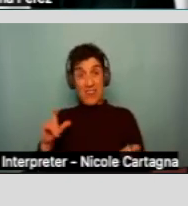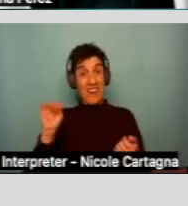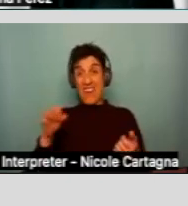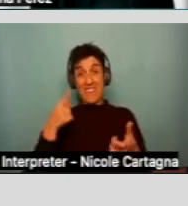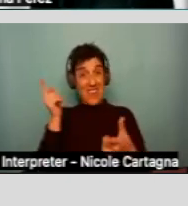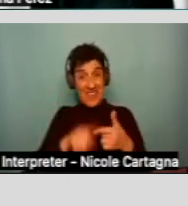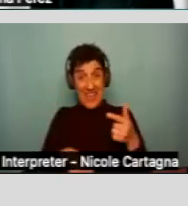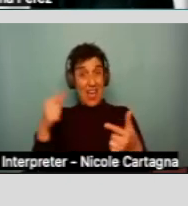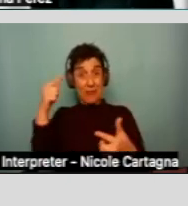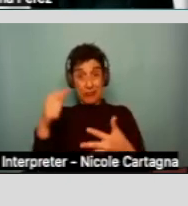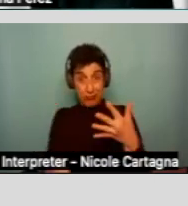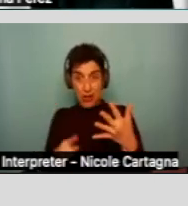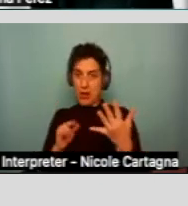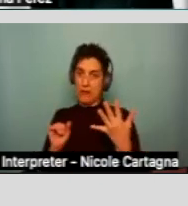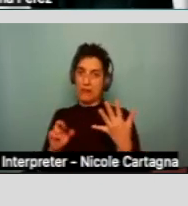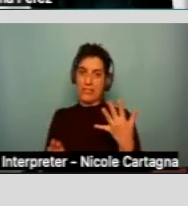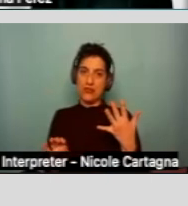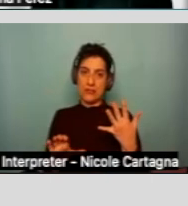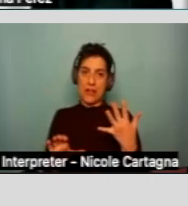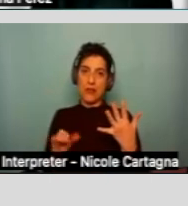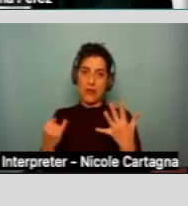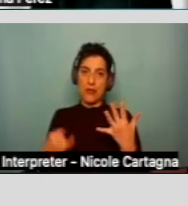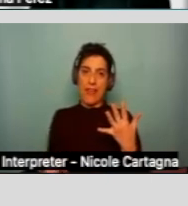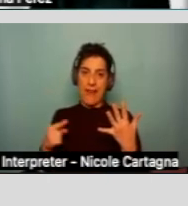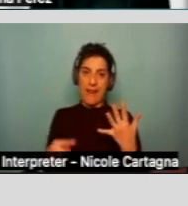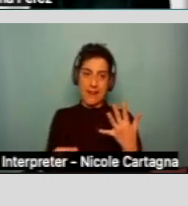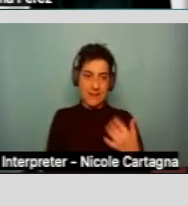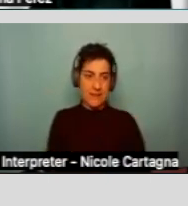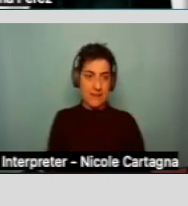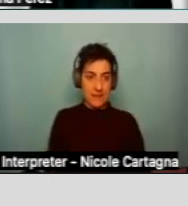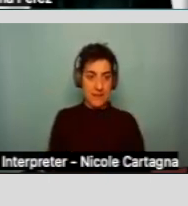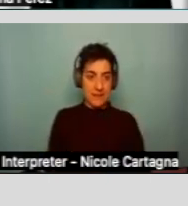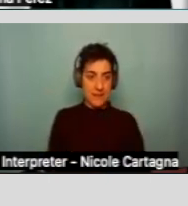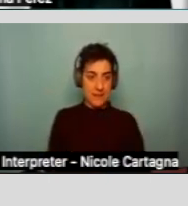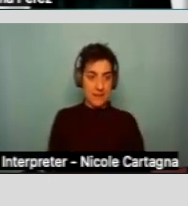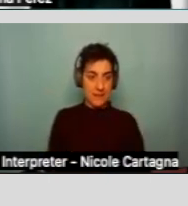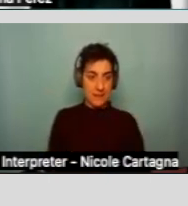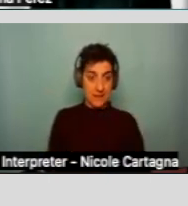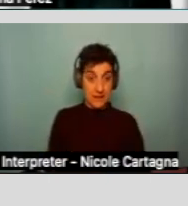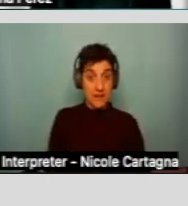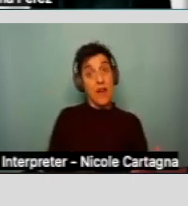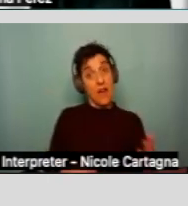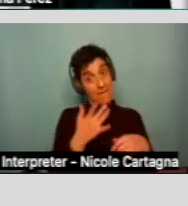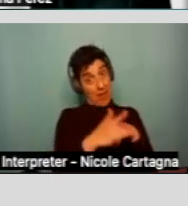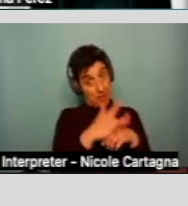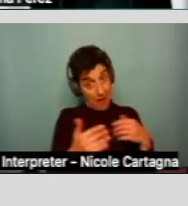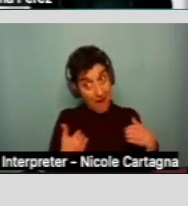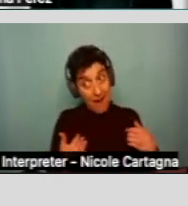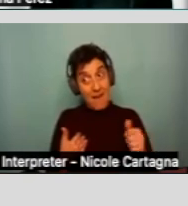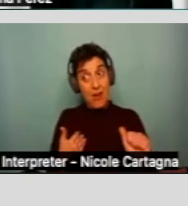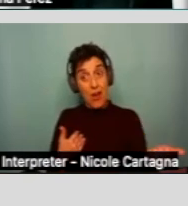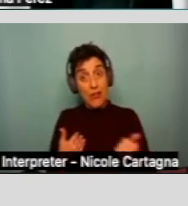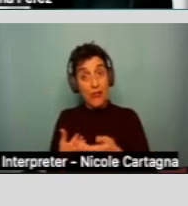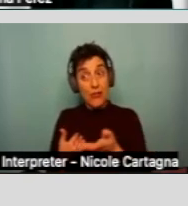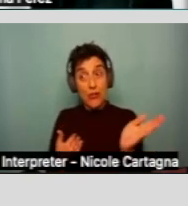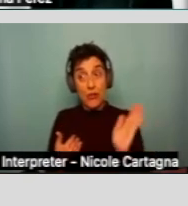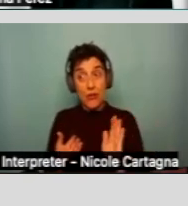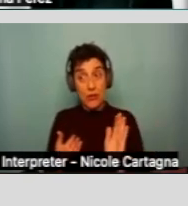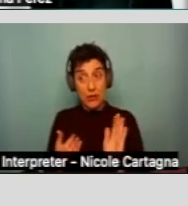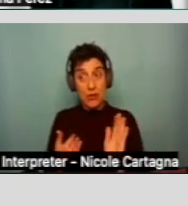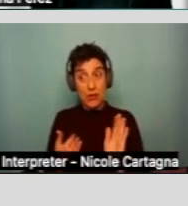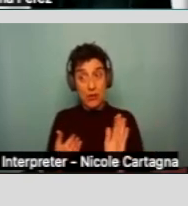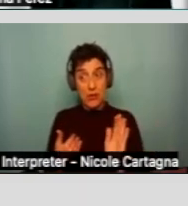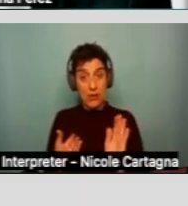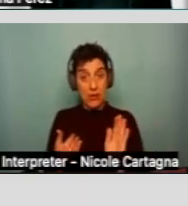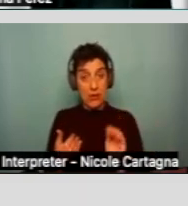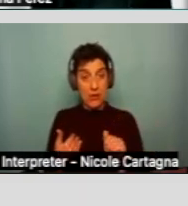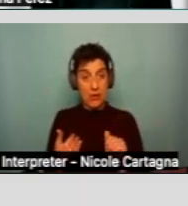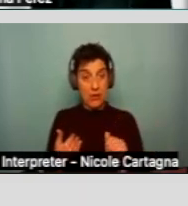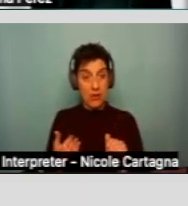And always consider whether it is needed services and whether it is actually duplicative.